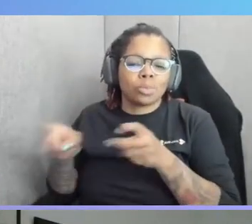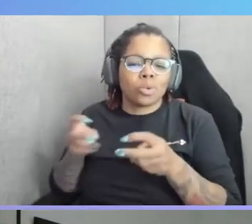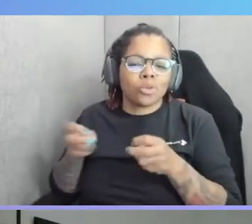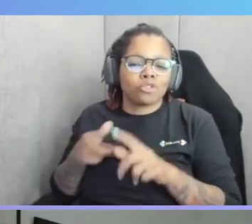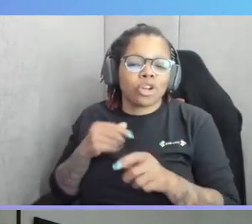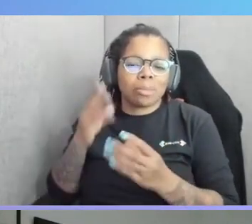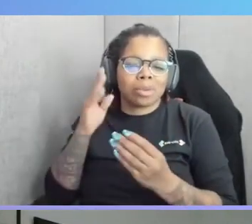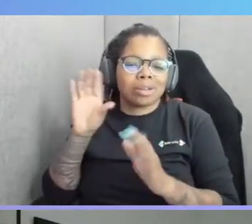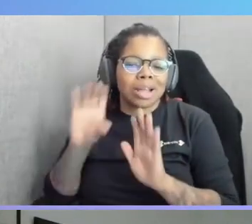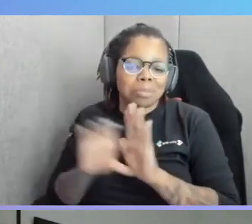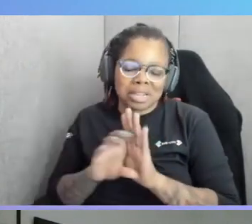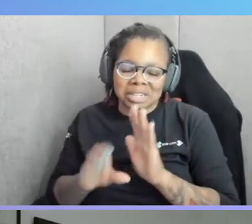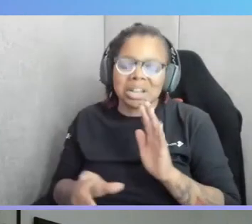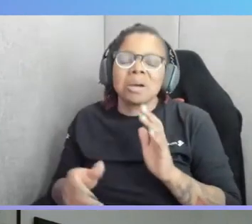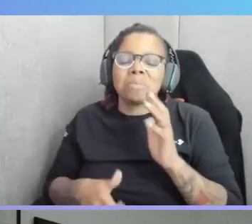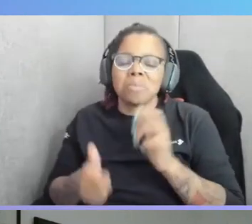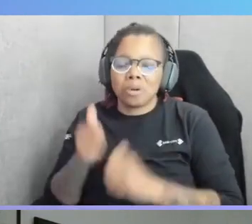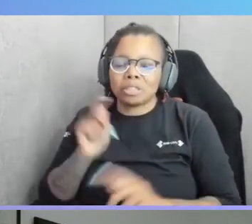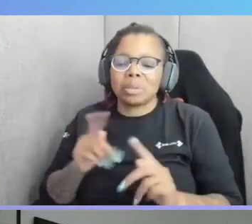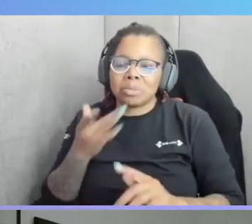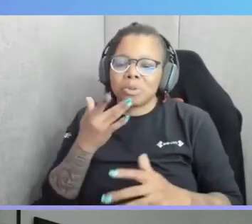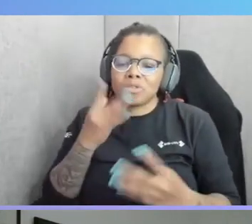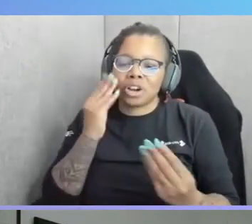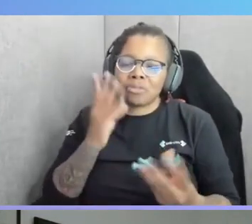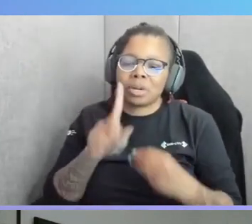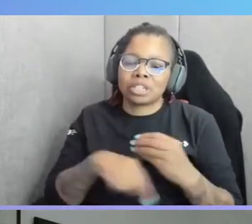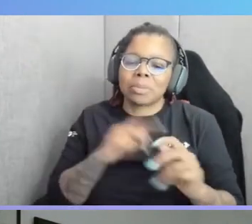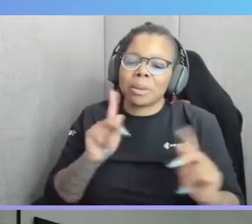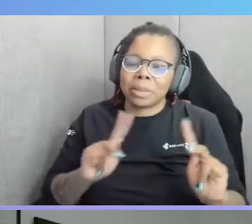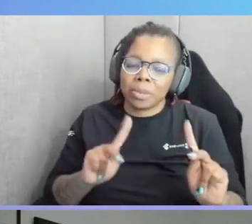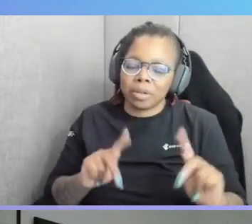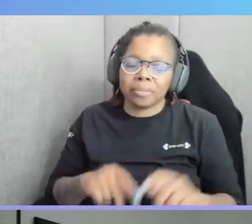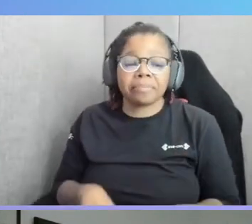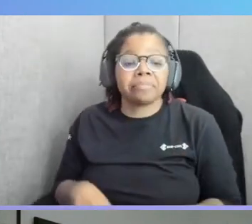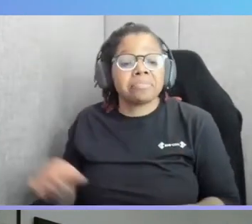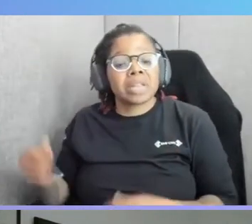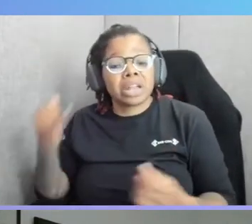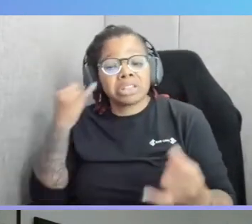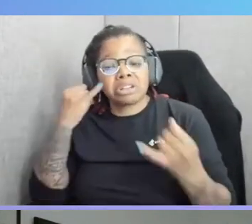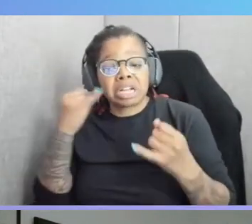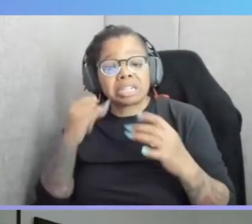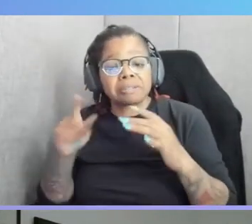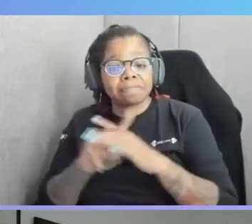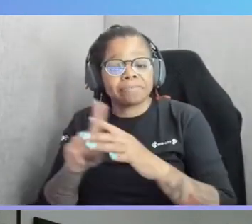an area to really focus on some other ideas that came out was to